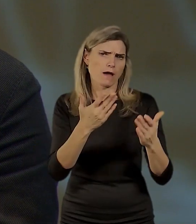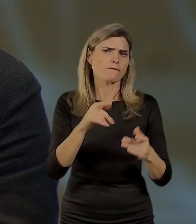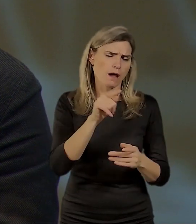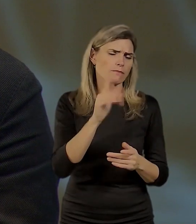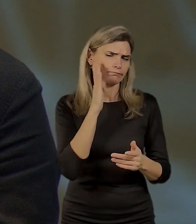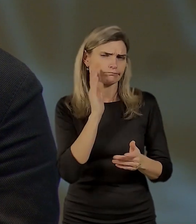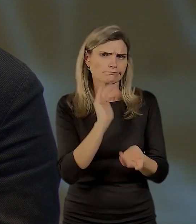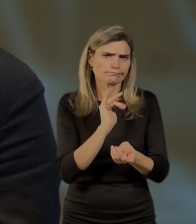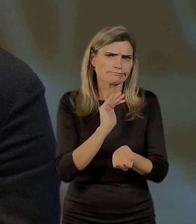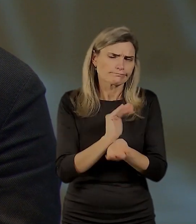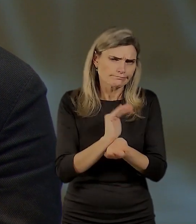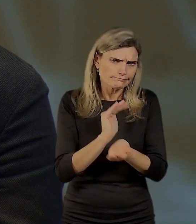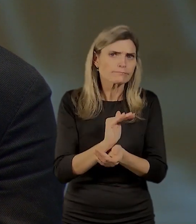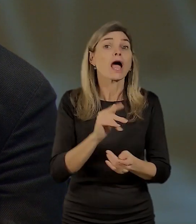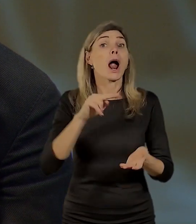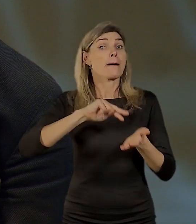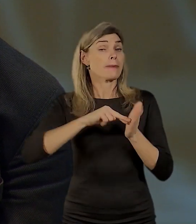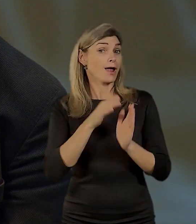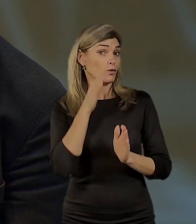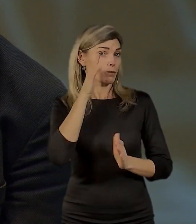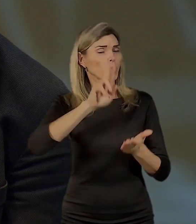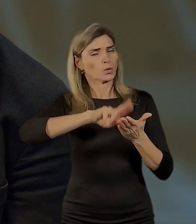And I think it is very important, and I would be very keen on it,